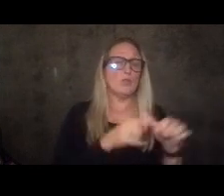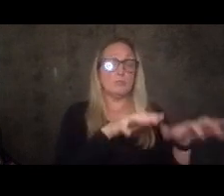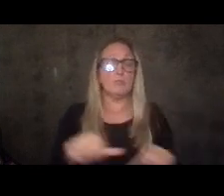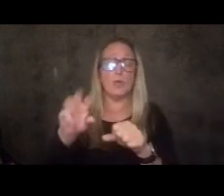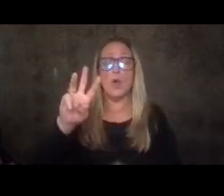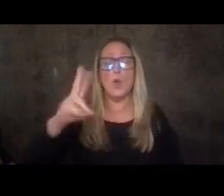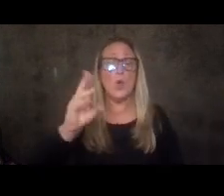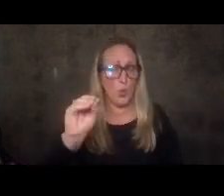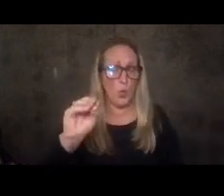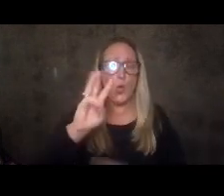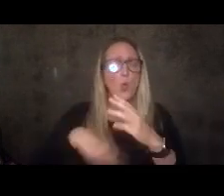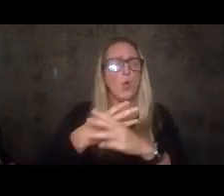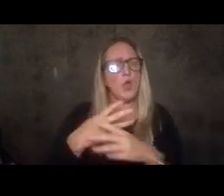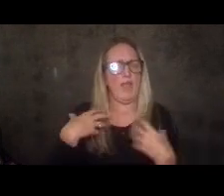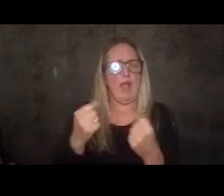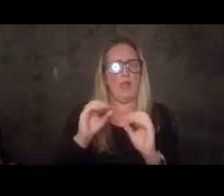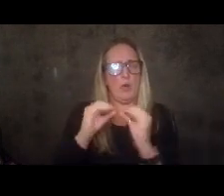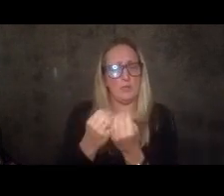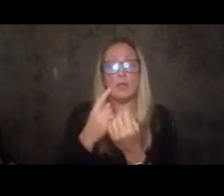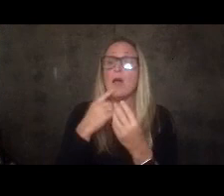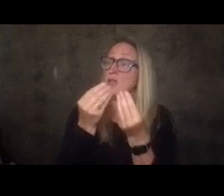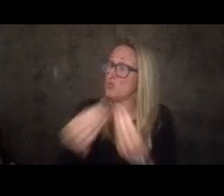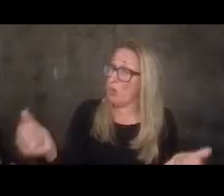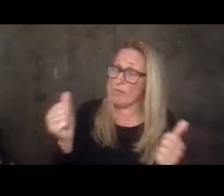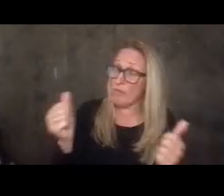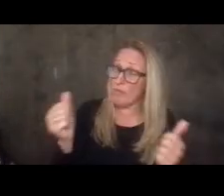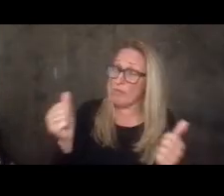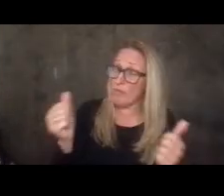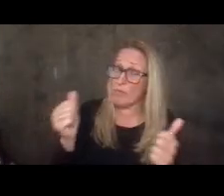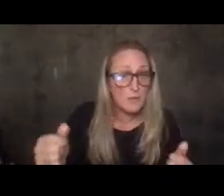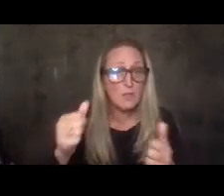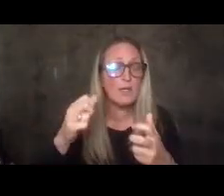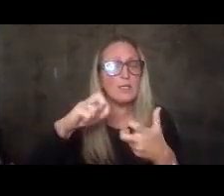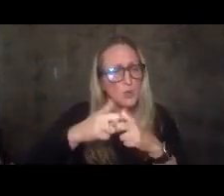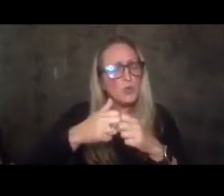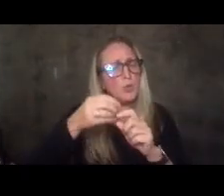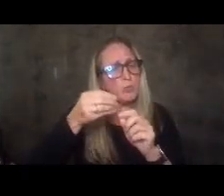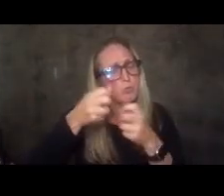Organization, presents a solvable design business and social problem. It's a problem we've taken on at Microsoft